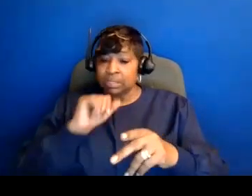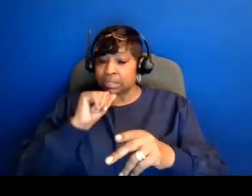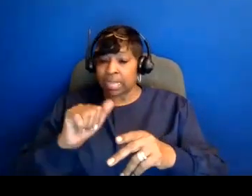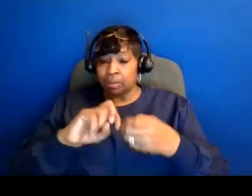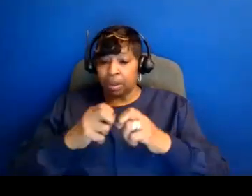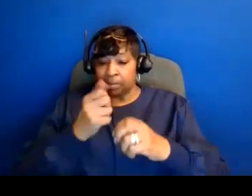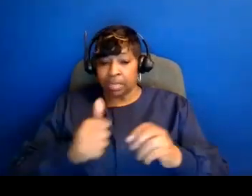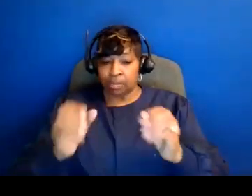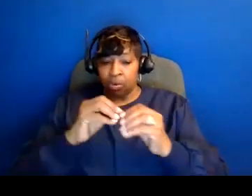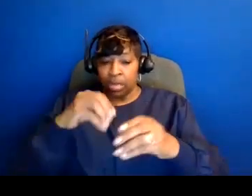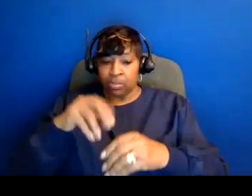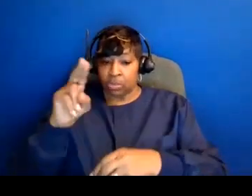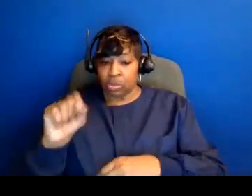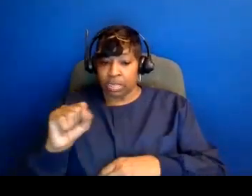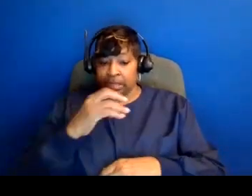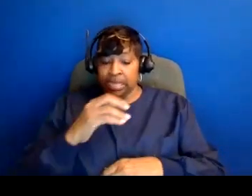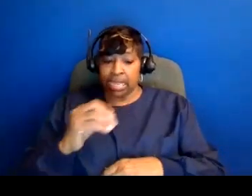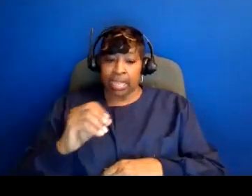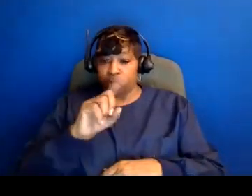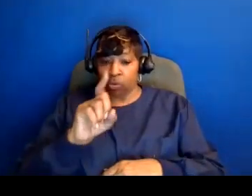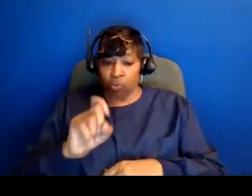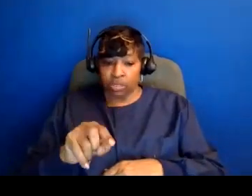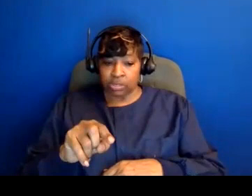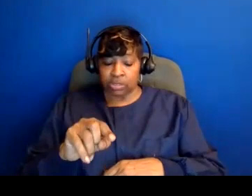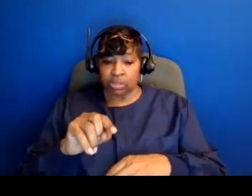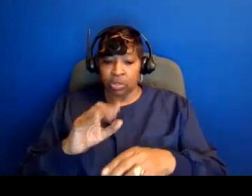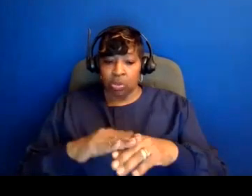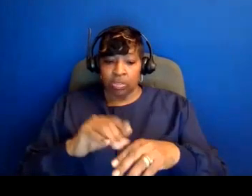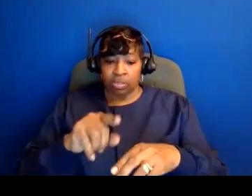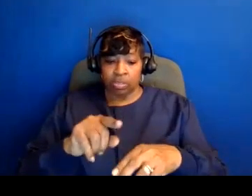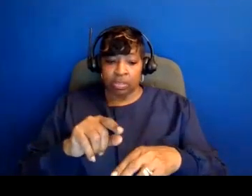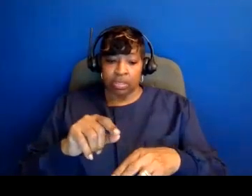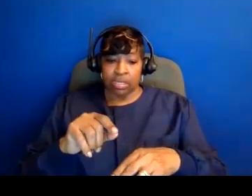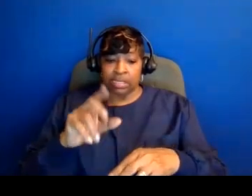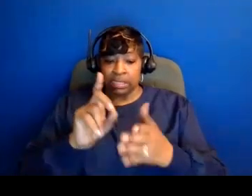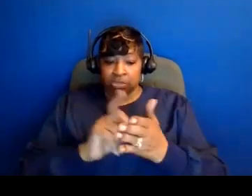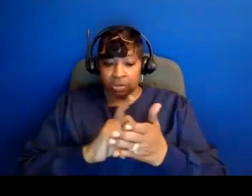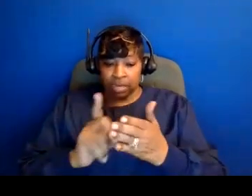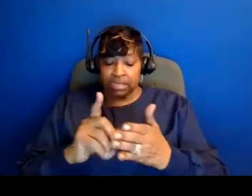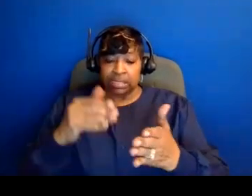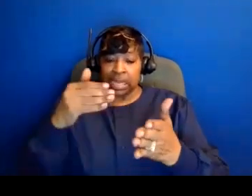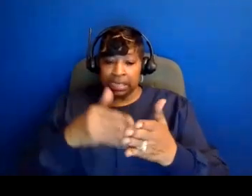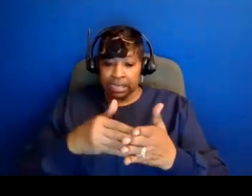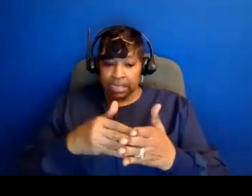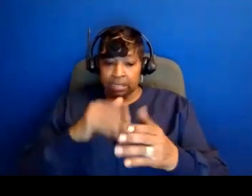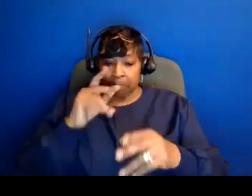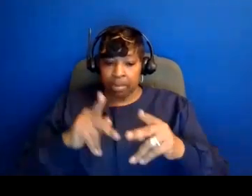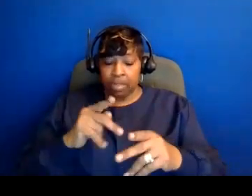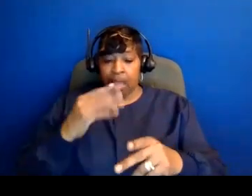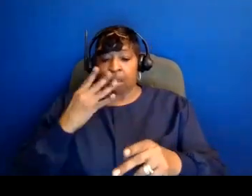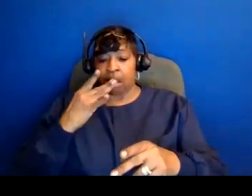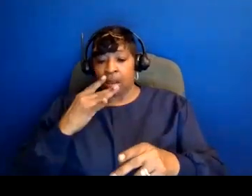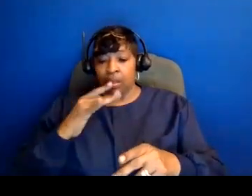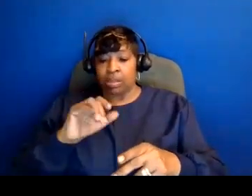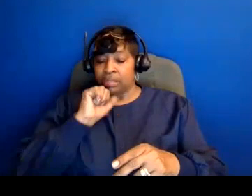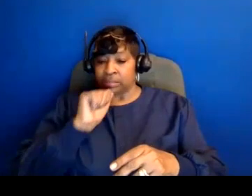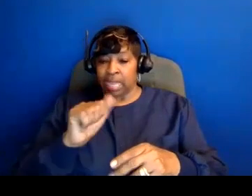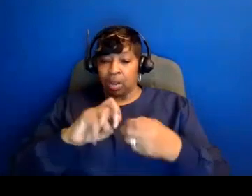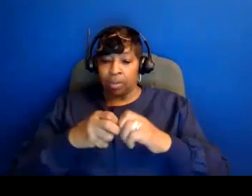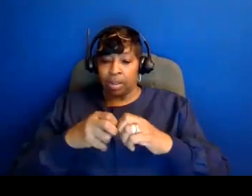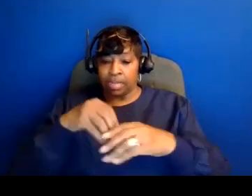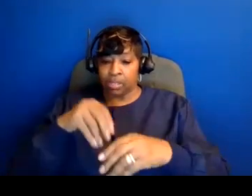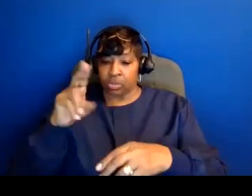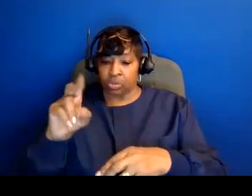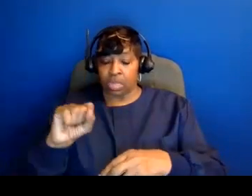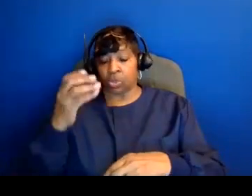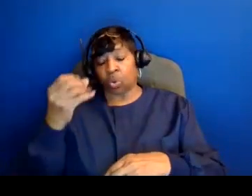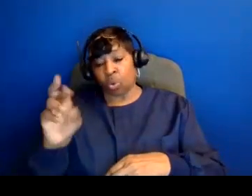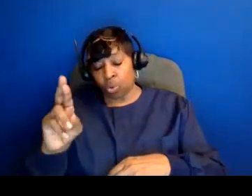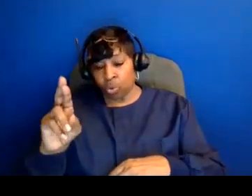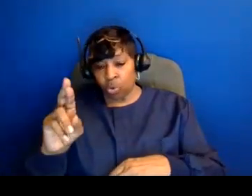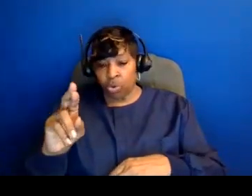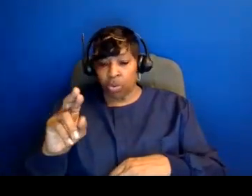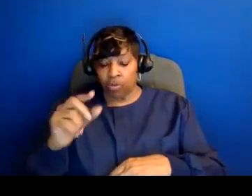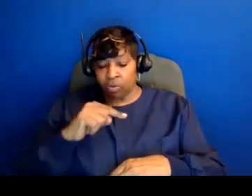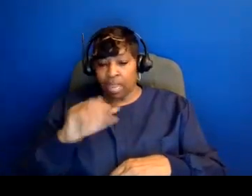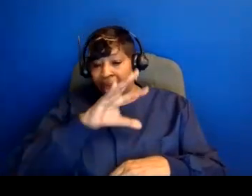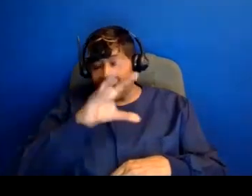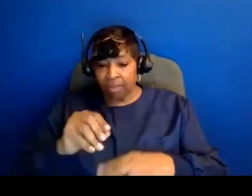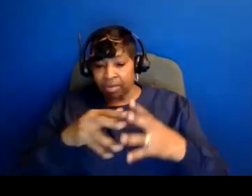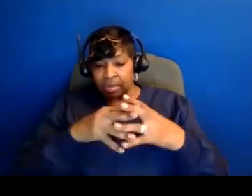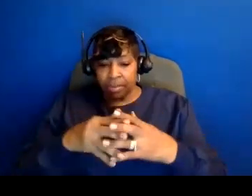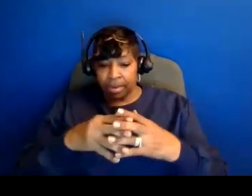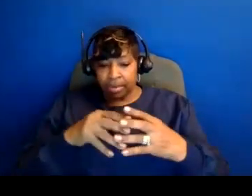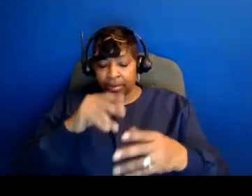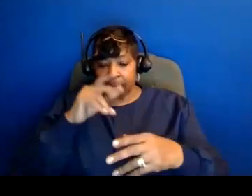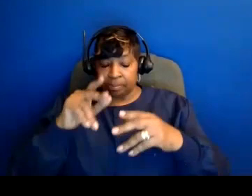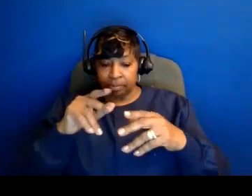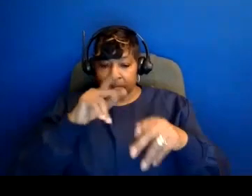lauravanpuymbrouck: And it really, it's it's a likert-based scale from strongly to degree to strongly agree, and some of the questions are, discrimination against disabled people is no longer a problem in the United States.